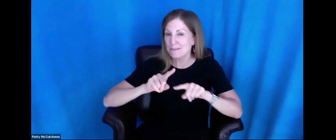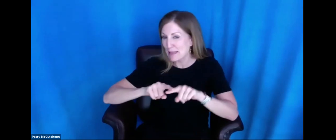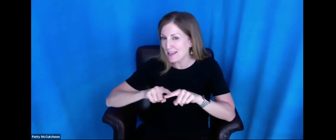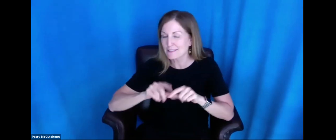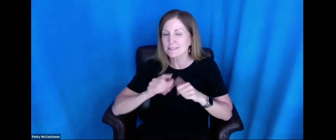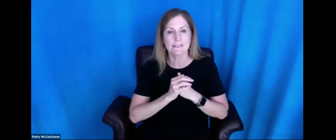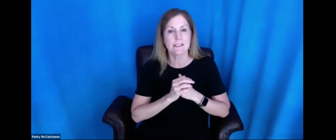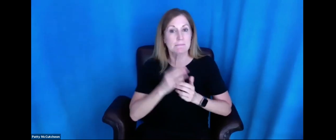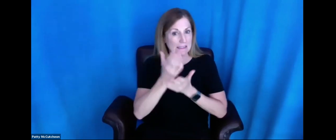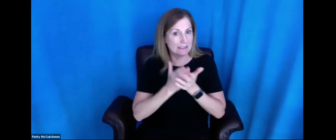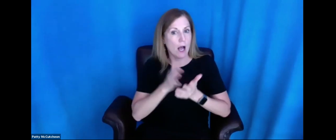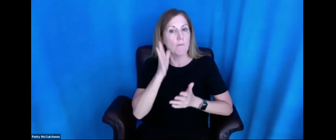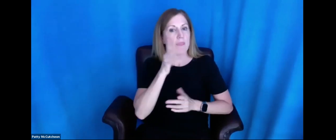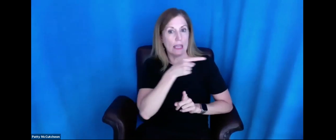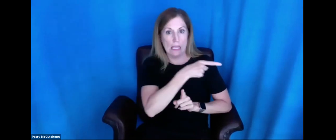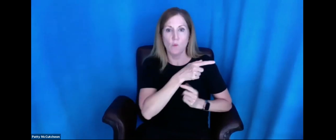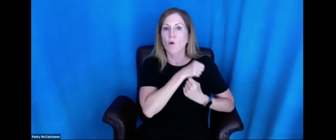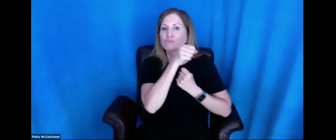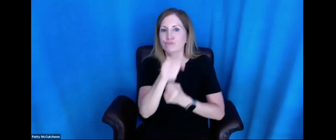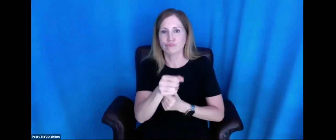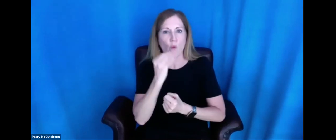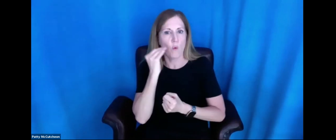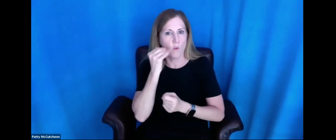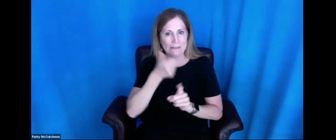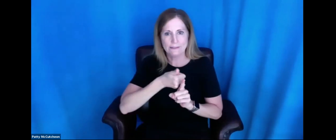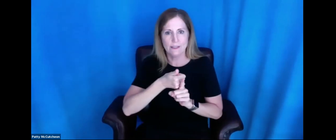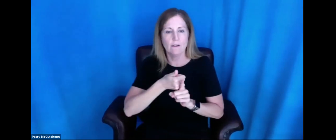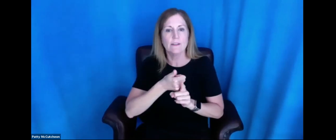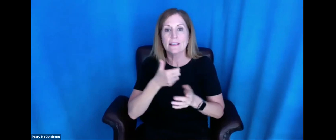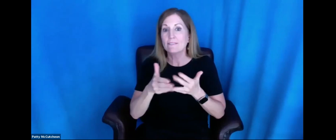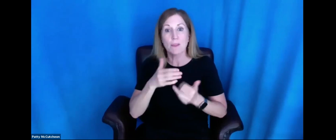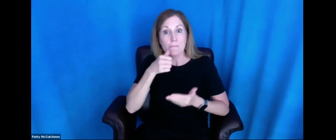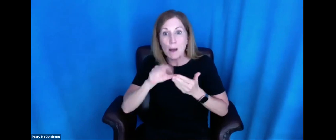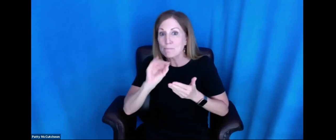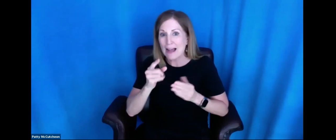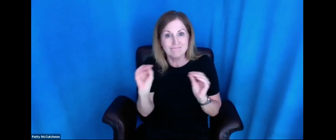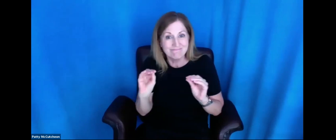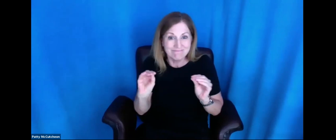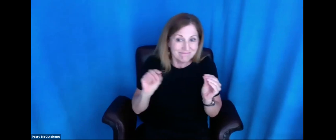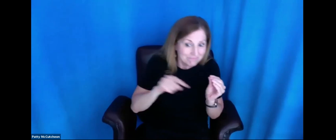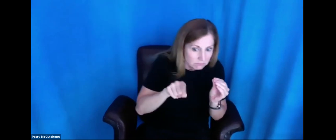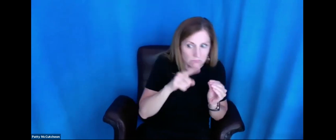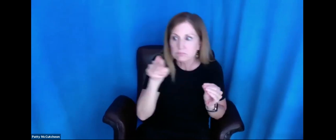to the home itself, even though it's not a formal mailbox, they can do that, my understanding is under